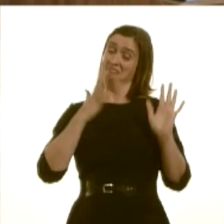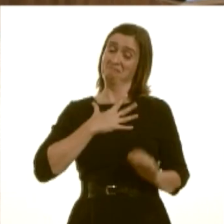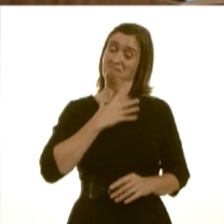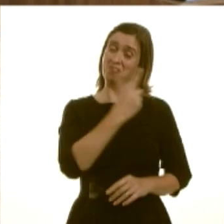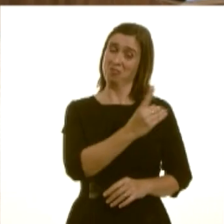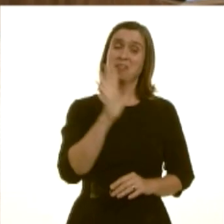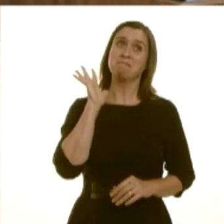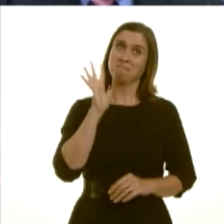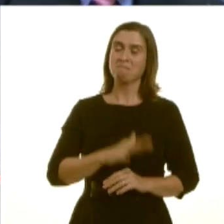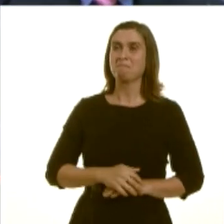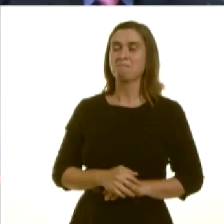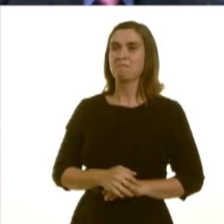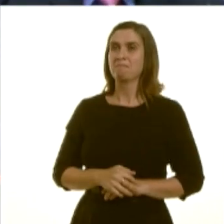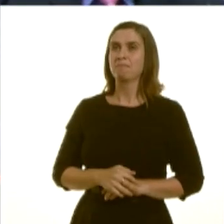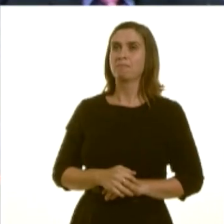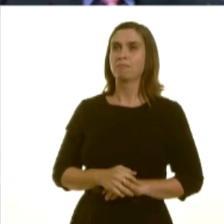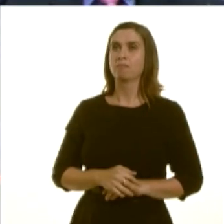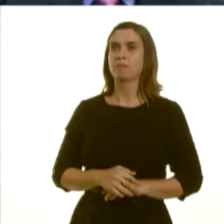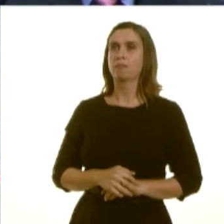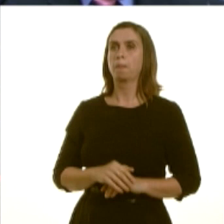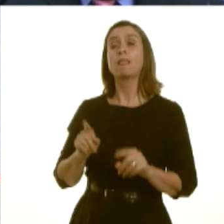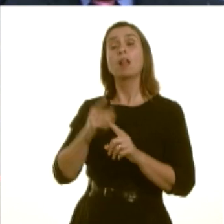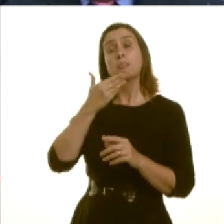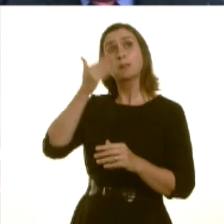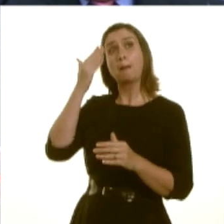Andrew R.T. Davies: What we have also hosted through the summer recess, First Minister,